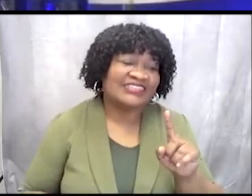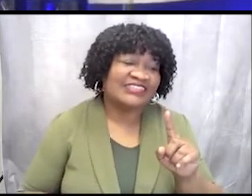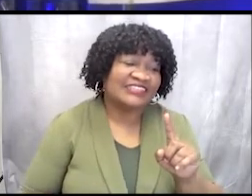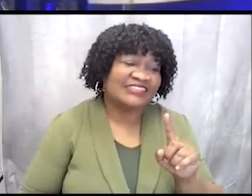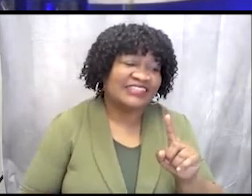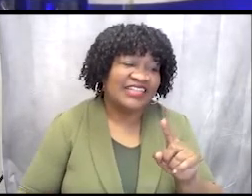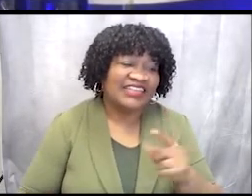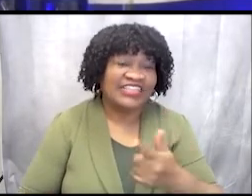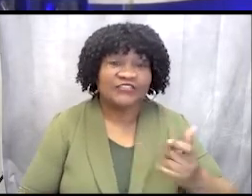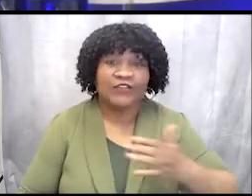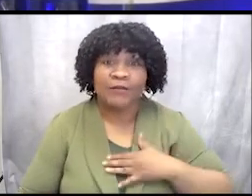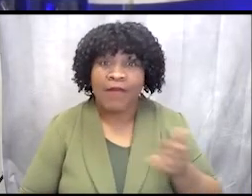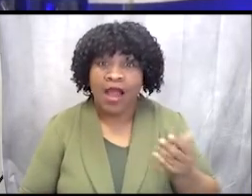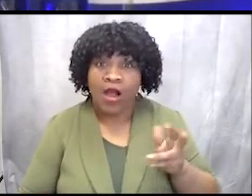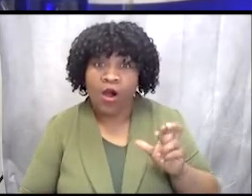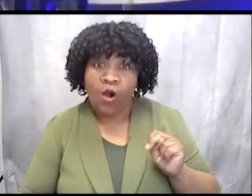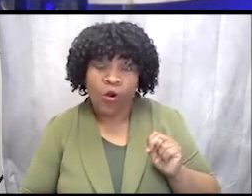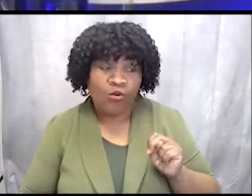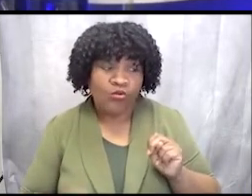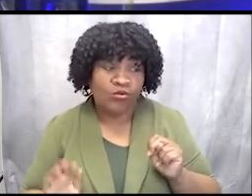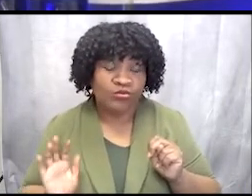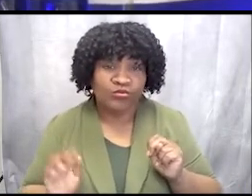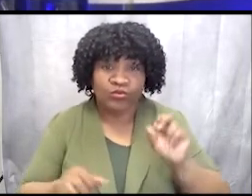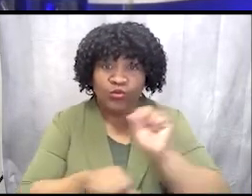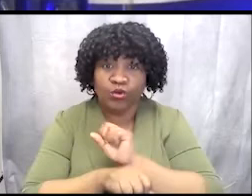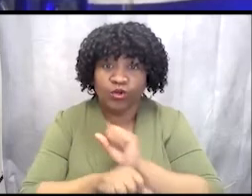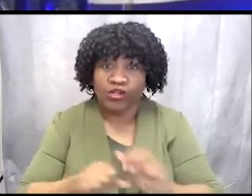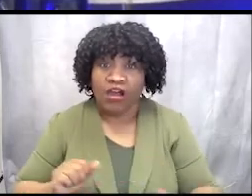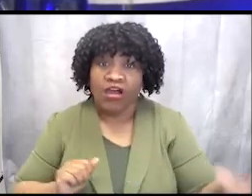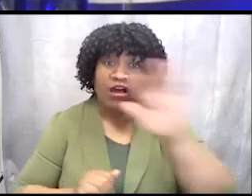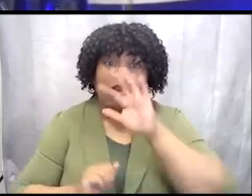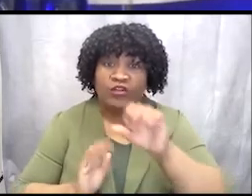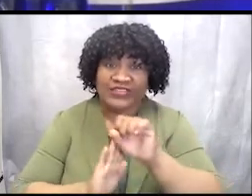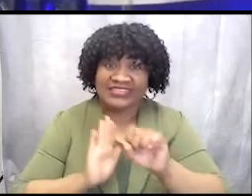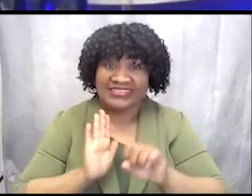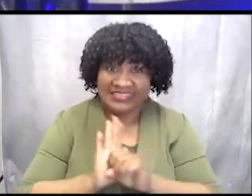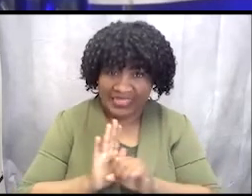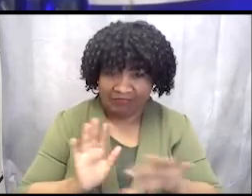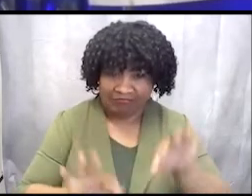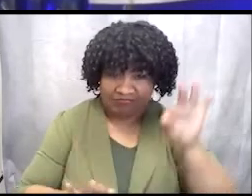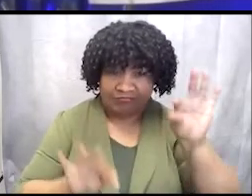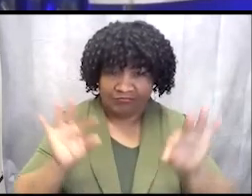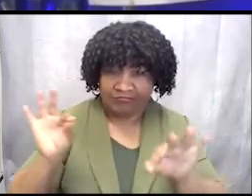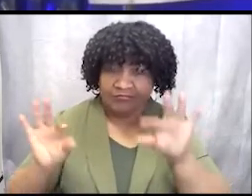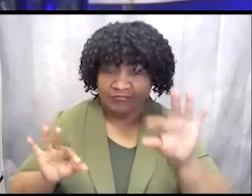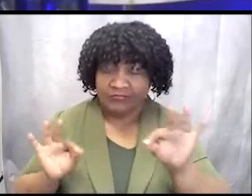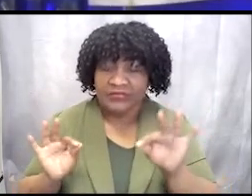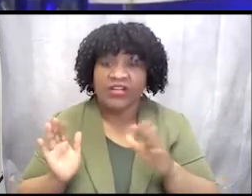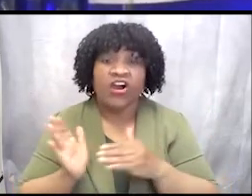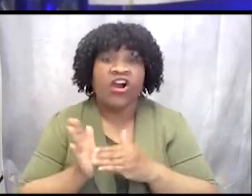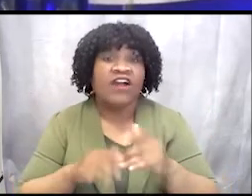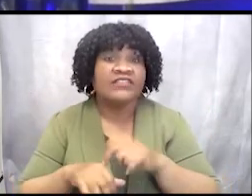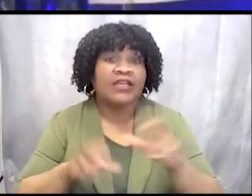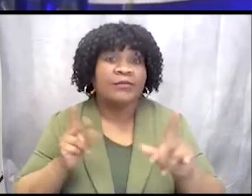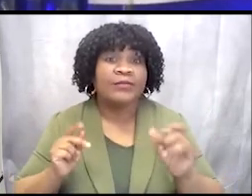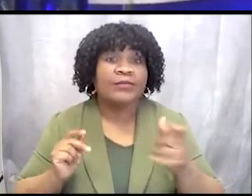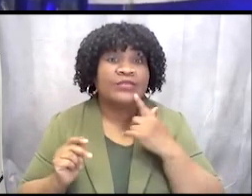this comes from my work around the state, what I hear quite often is people will say things like,